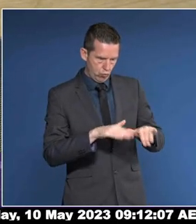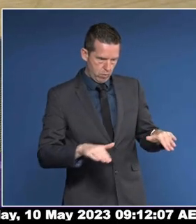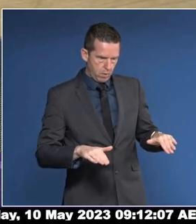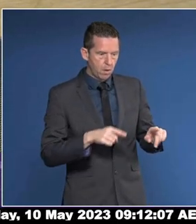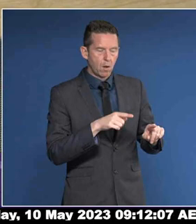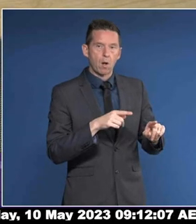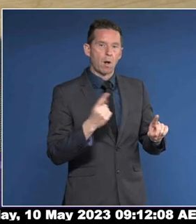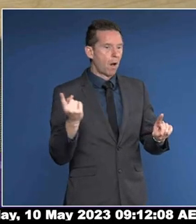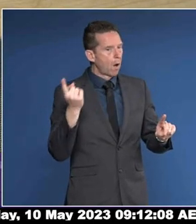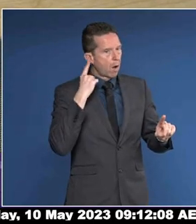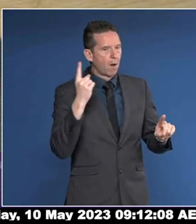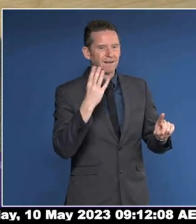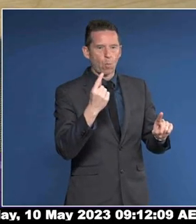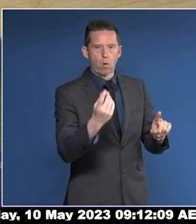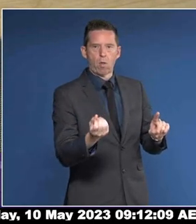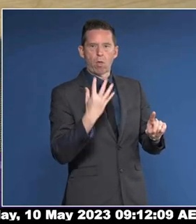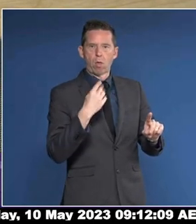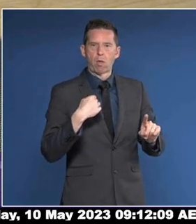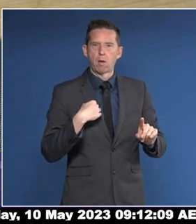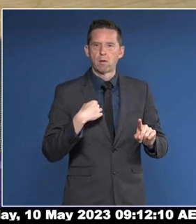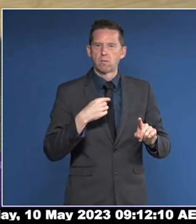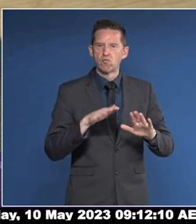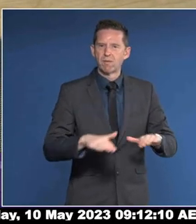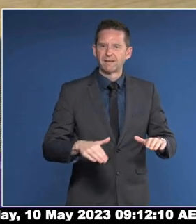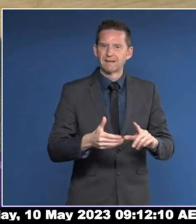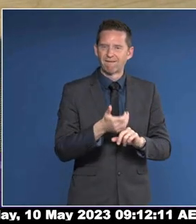Child Safety agency. DR CRAWFORD: Mm-hmm. Often by a mandatory reporting obligations.